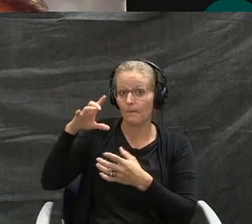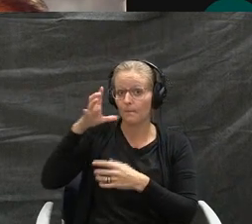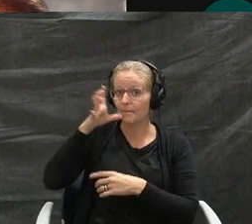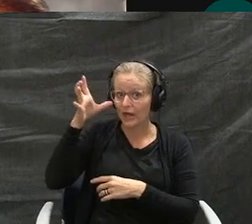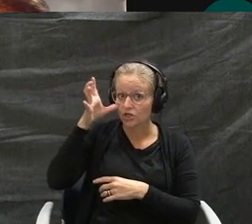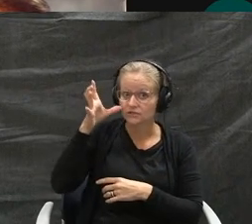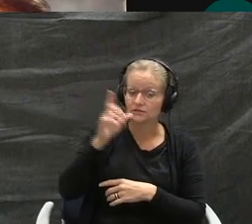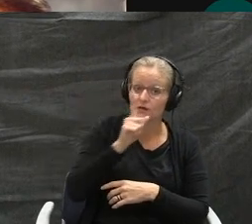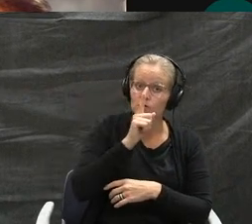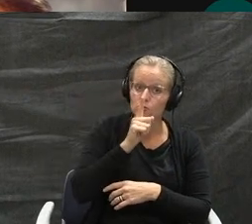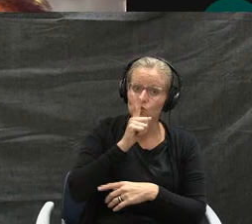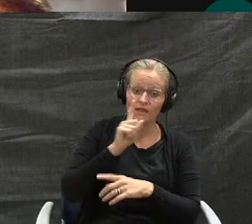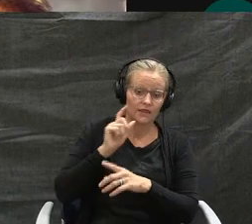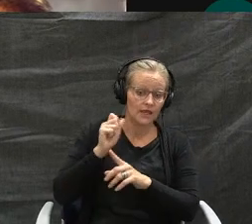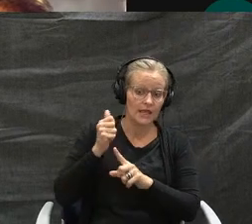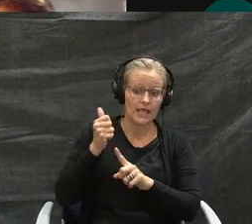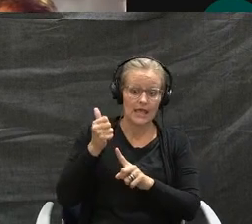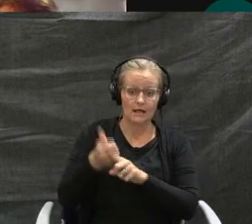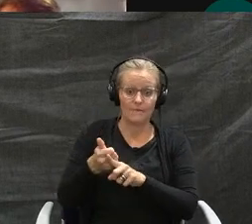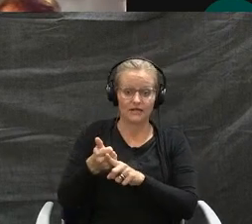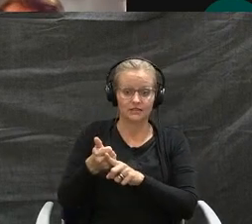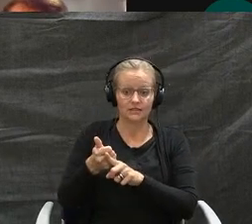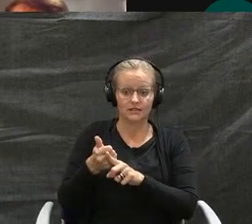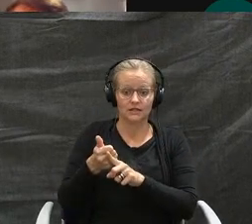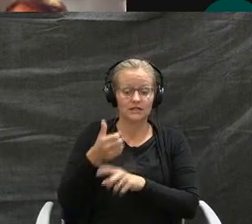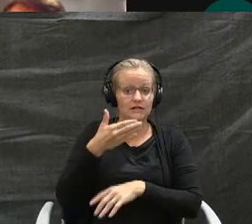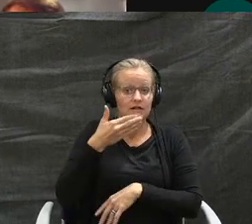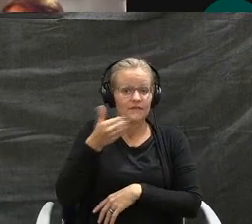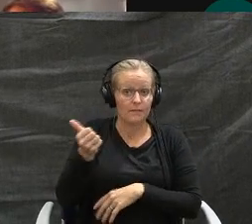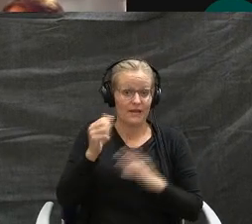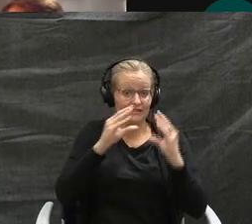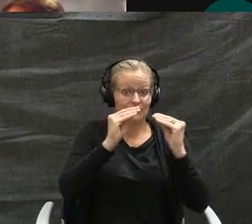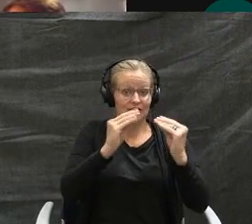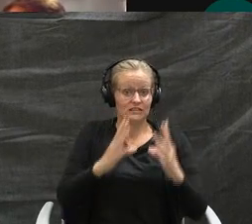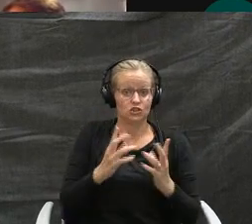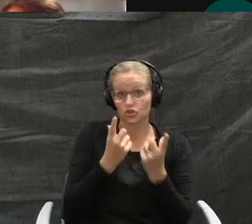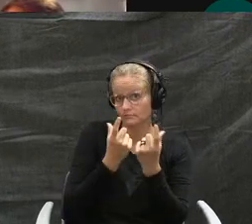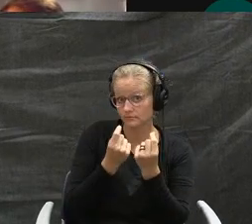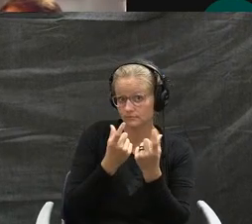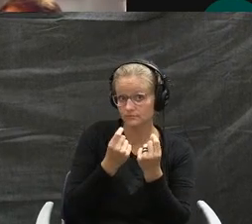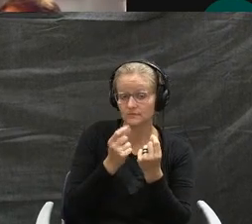when it really. The best teachers were the ones that were engaged and can with